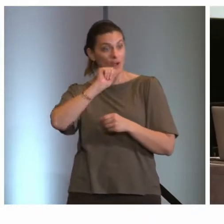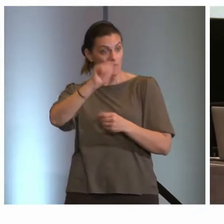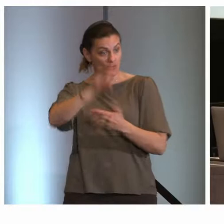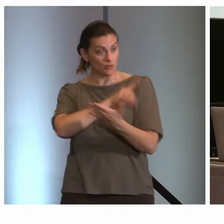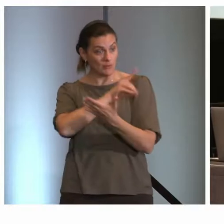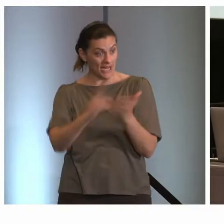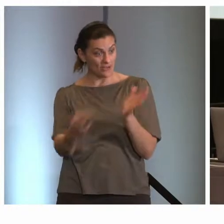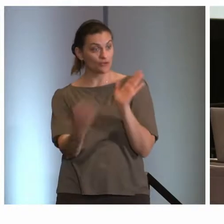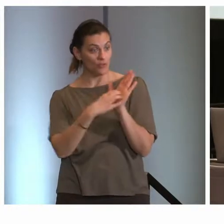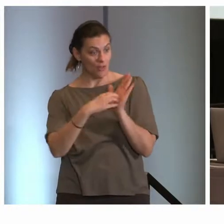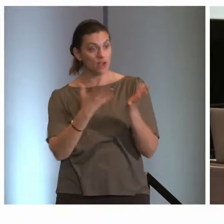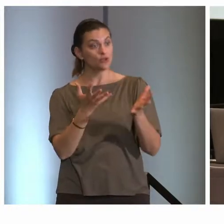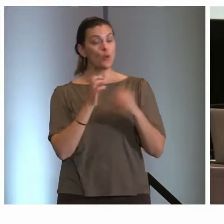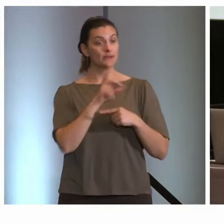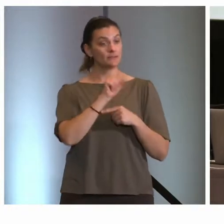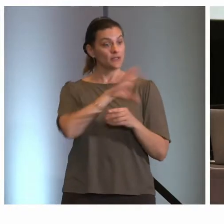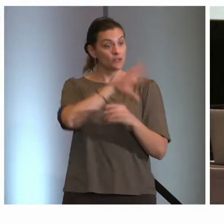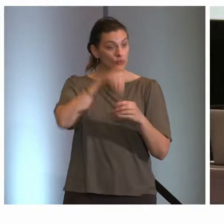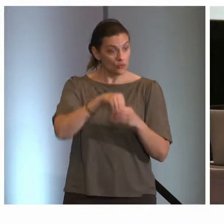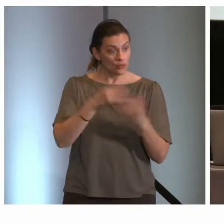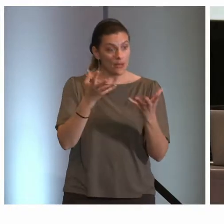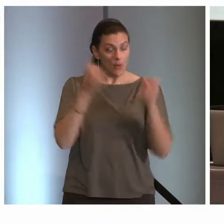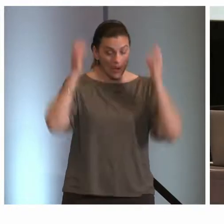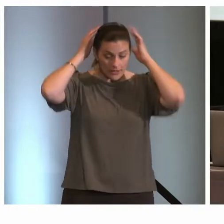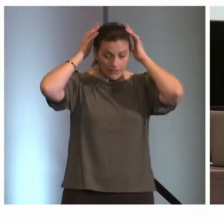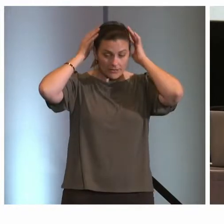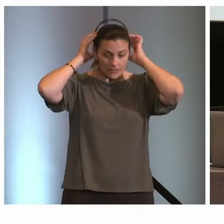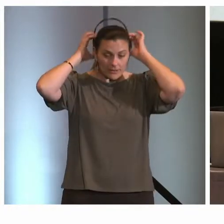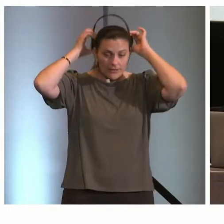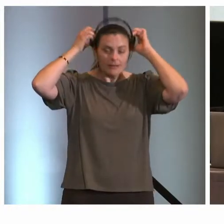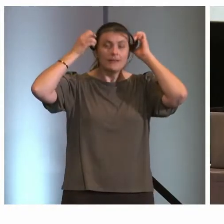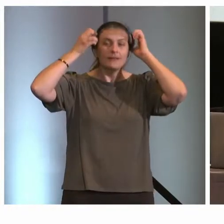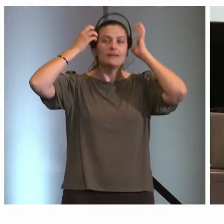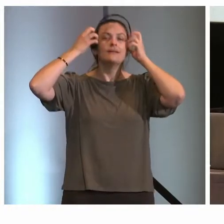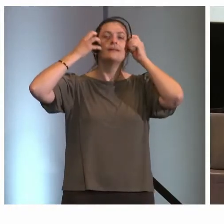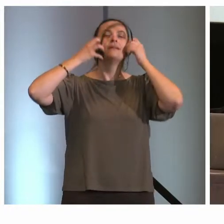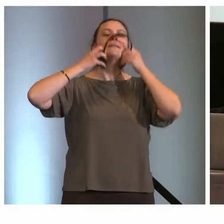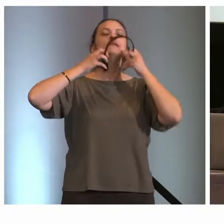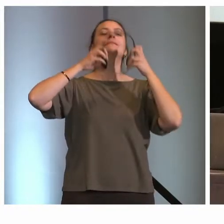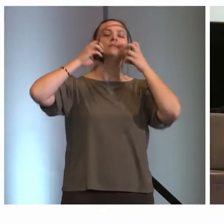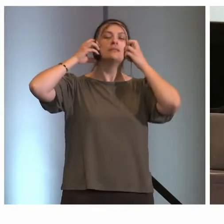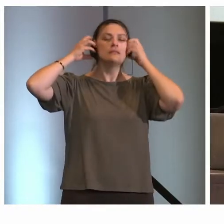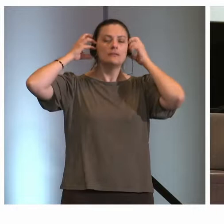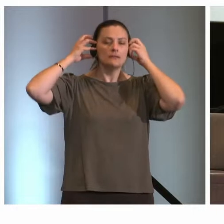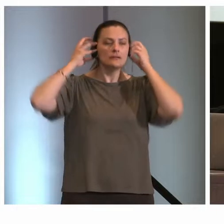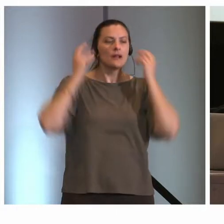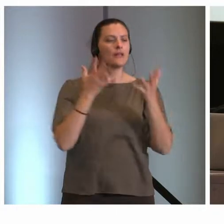the contracts, had committed to include disability, in the affirmative action and nondiscrimination clause, to,